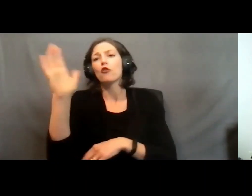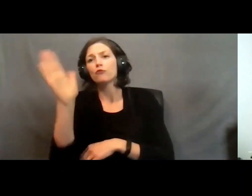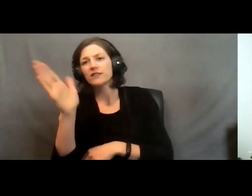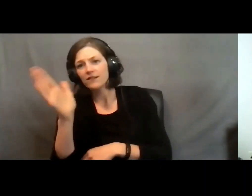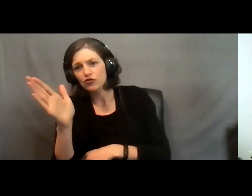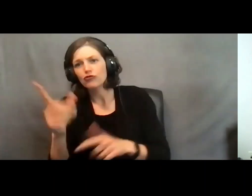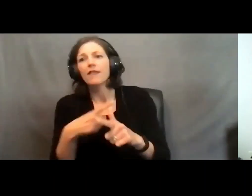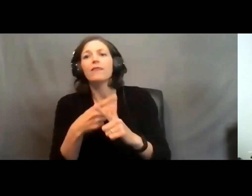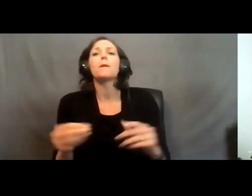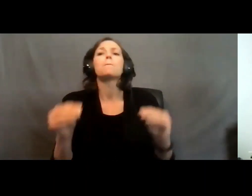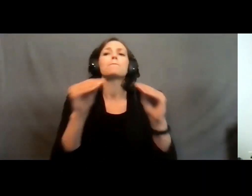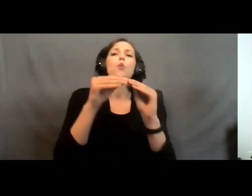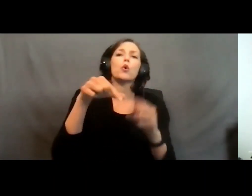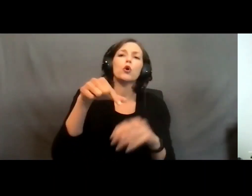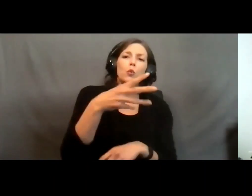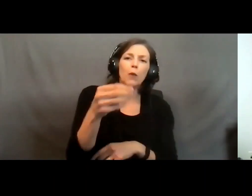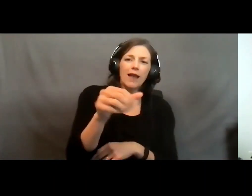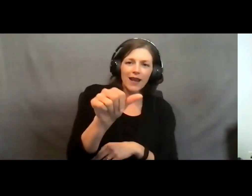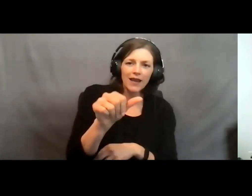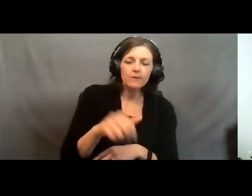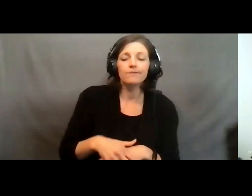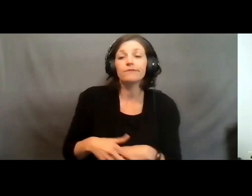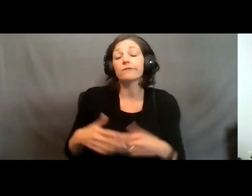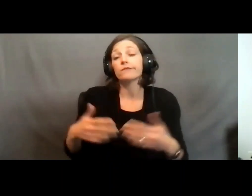13:38:17 >>FELICE J. LEVINE: In